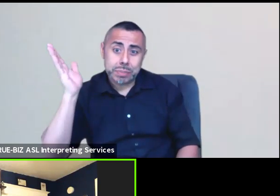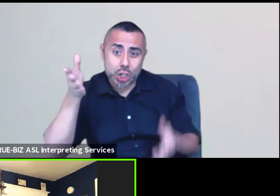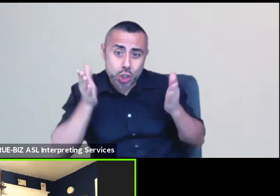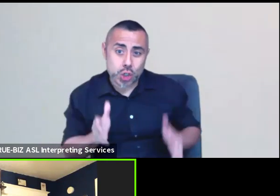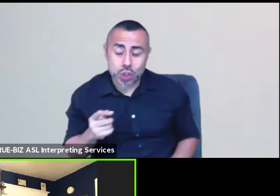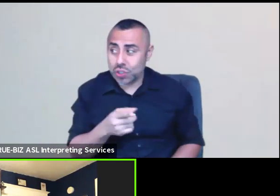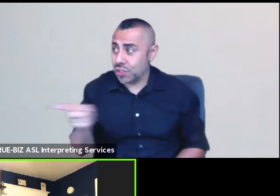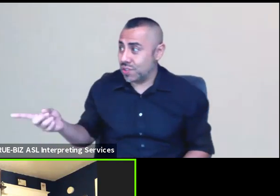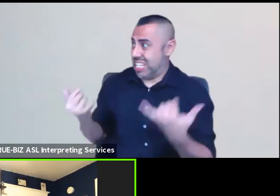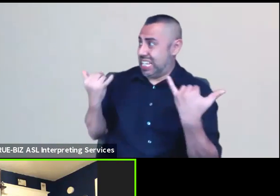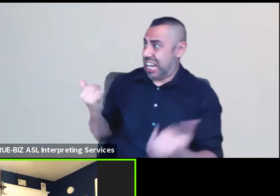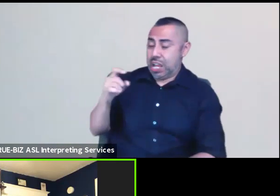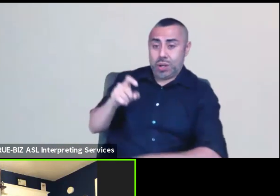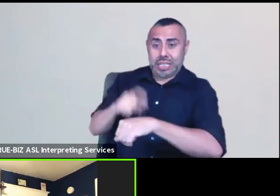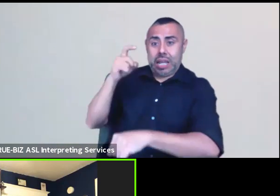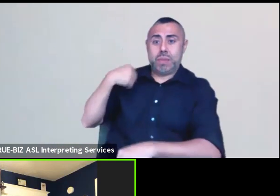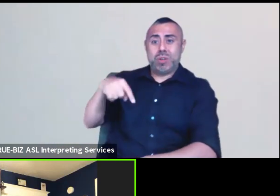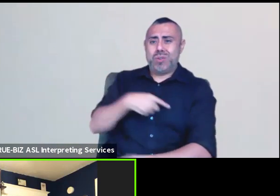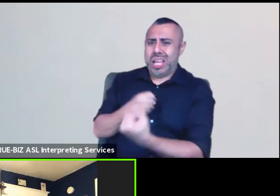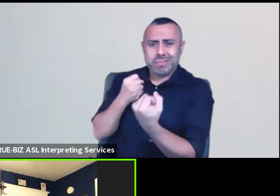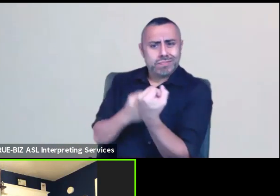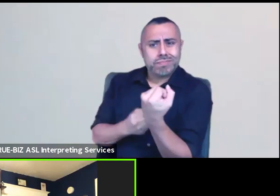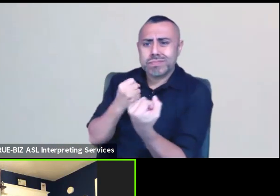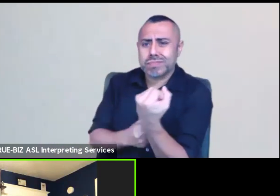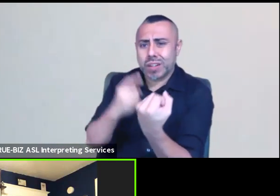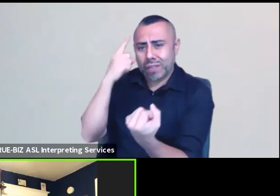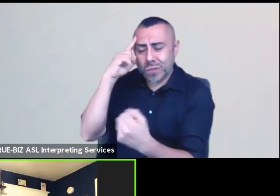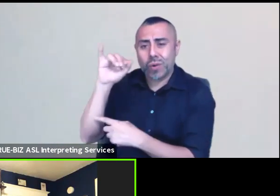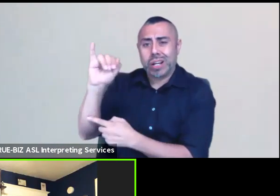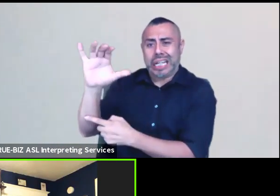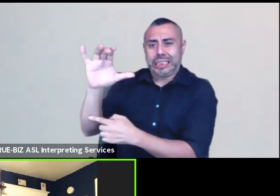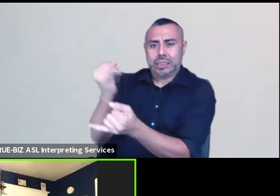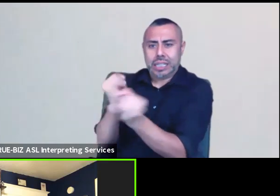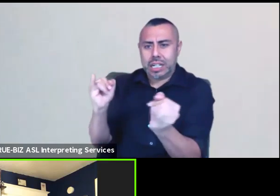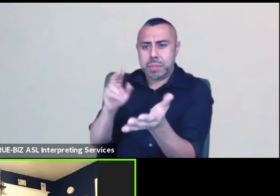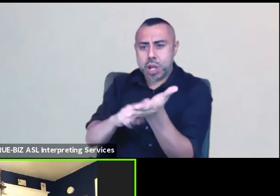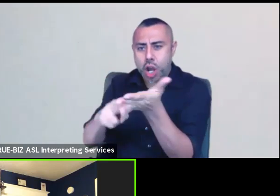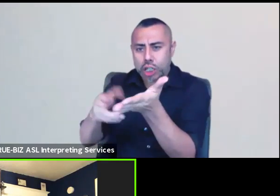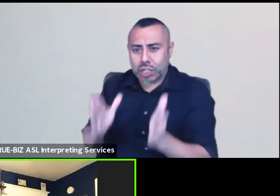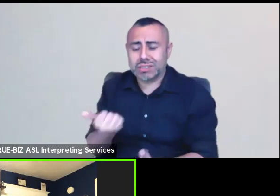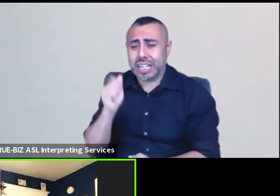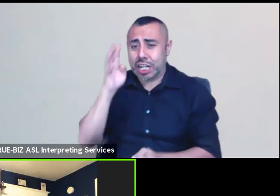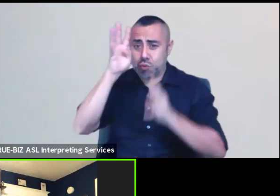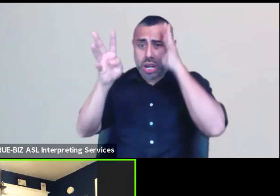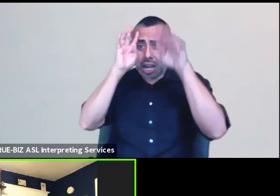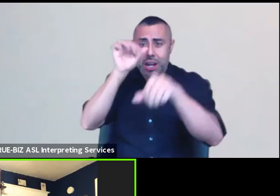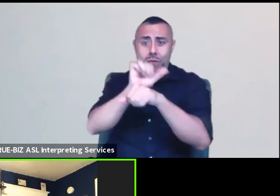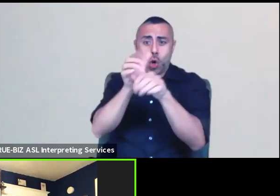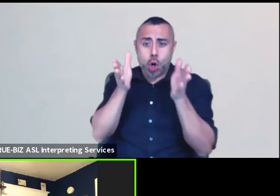for independent contractors and creative workers and really bring that population forward. So this is valuable data